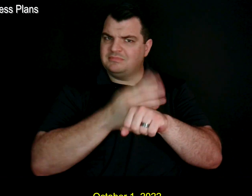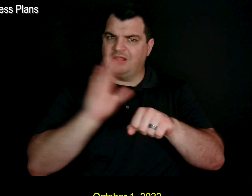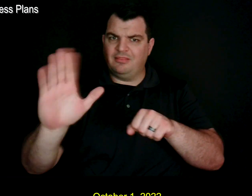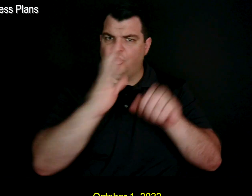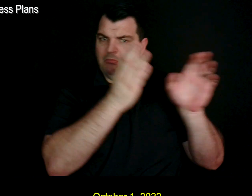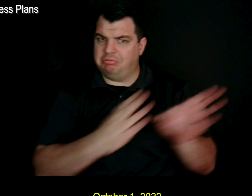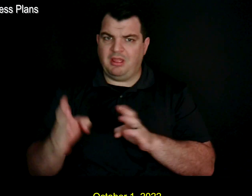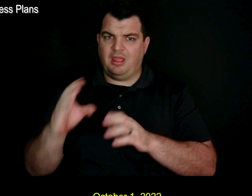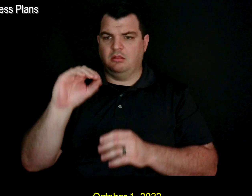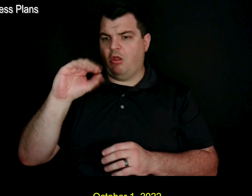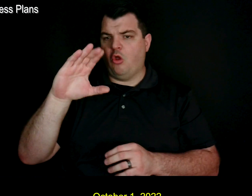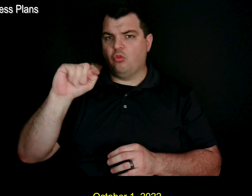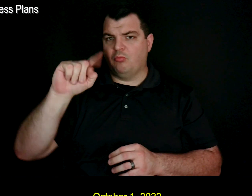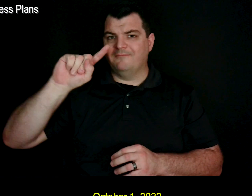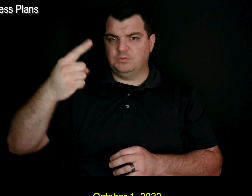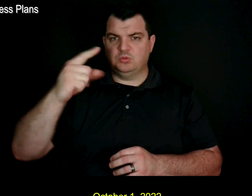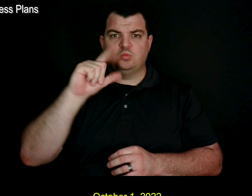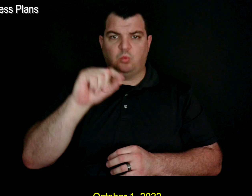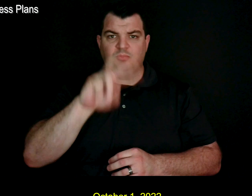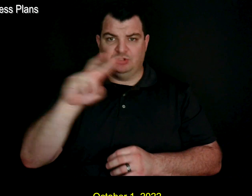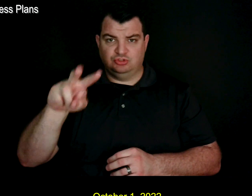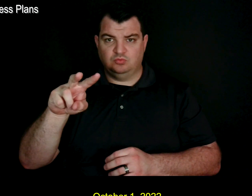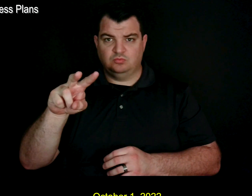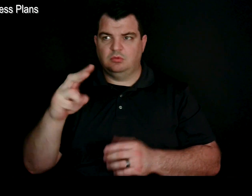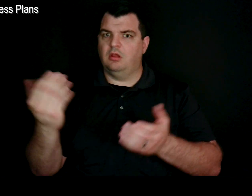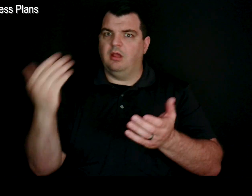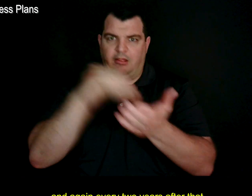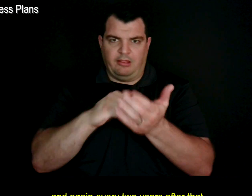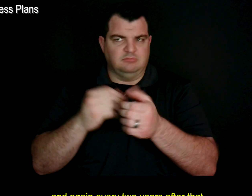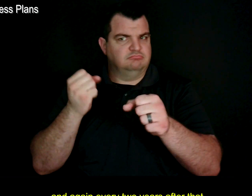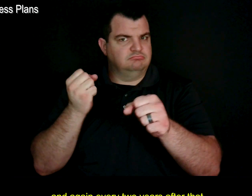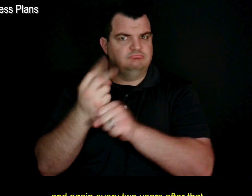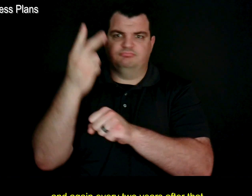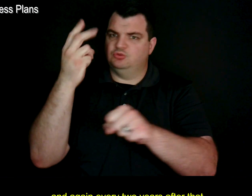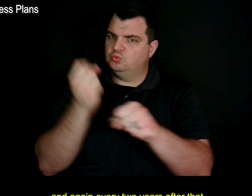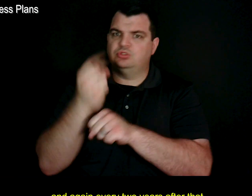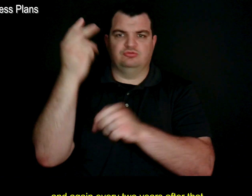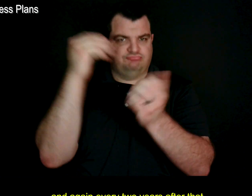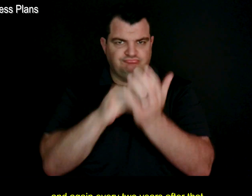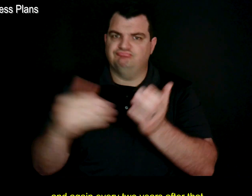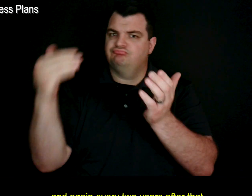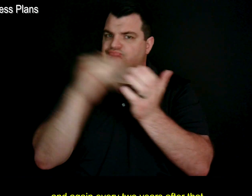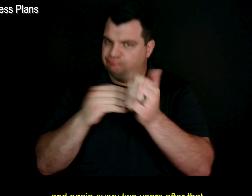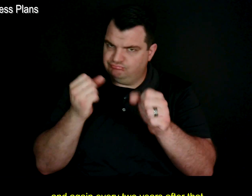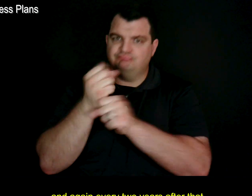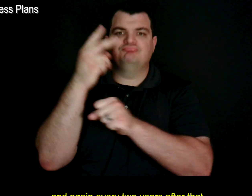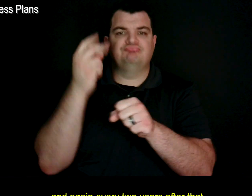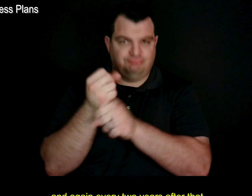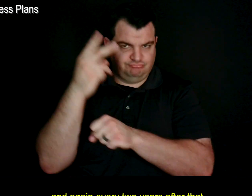October 1, 2022, and again every two years after that.